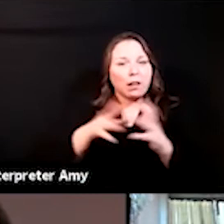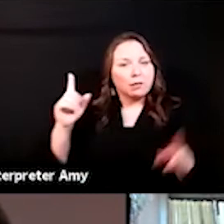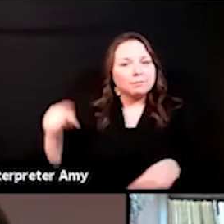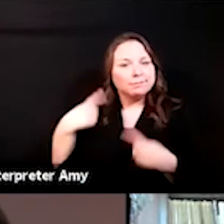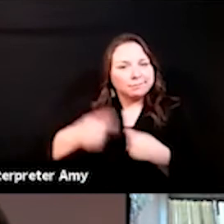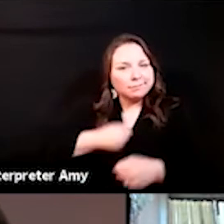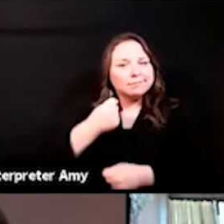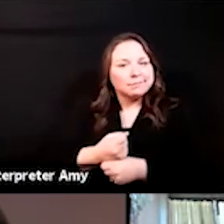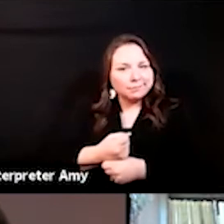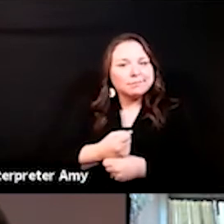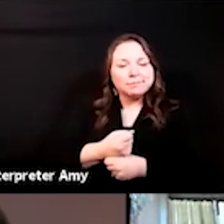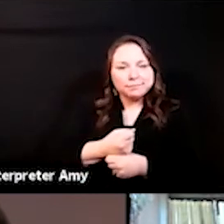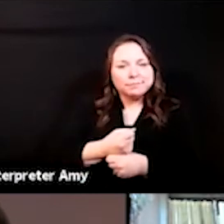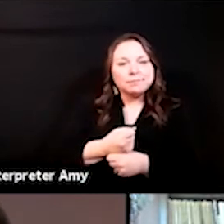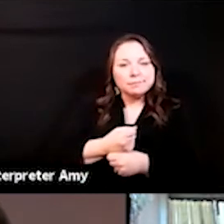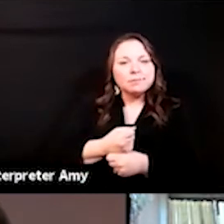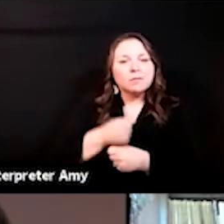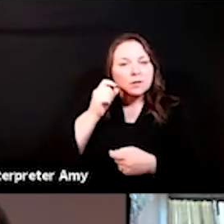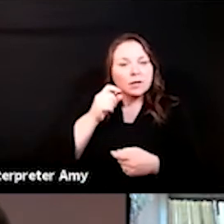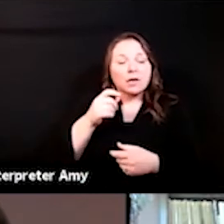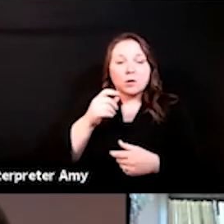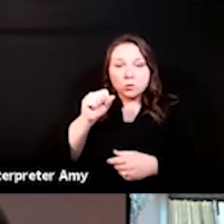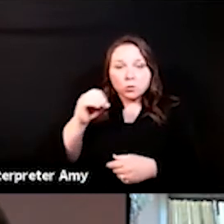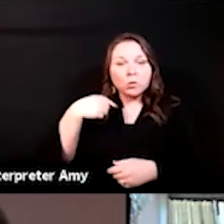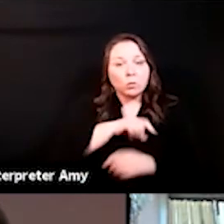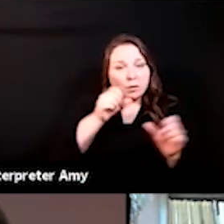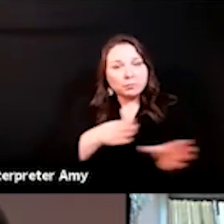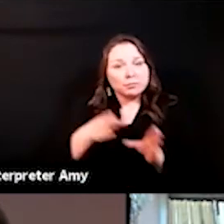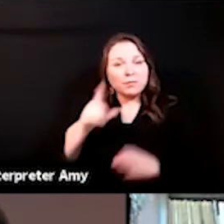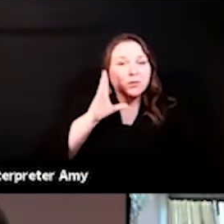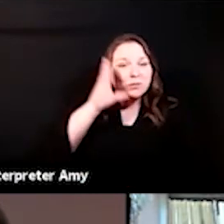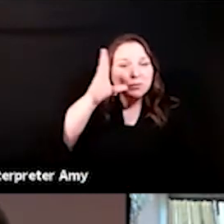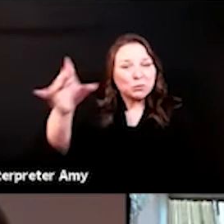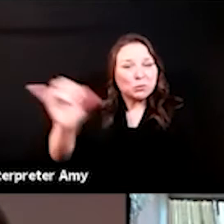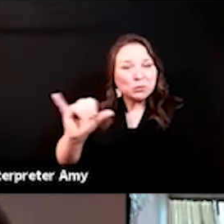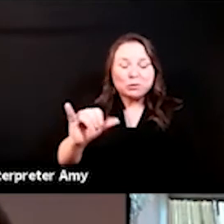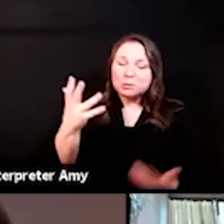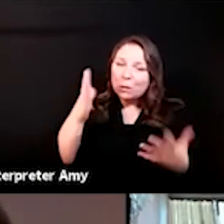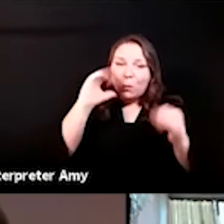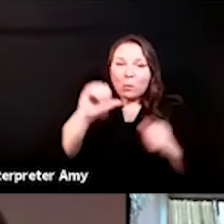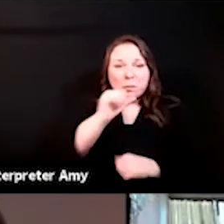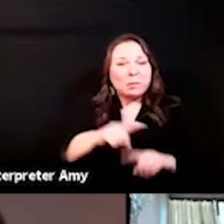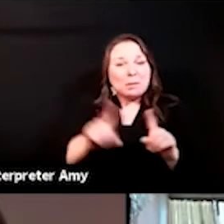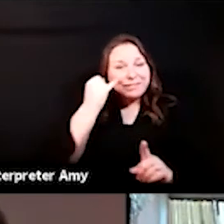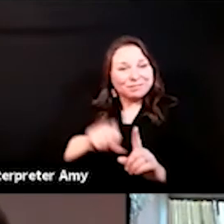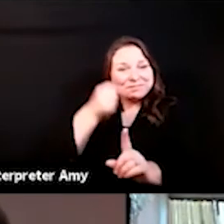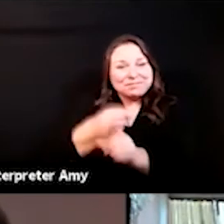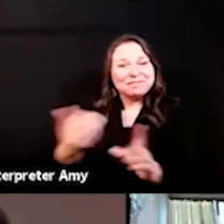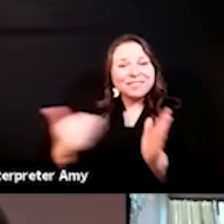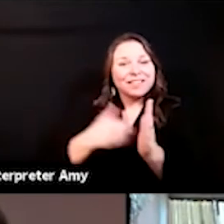THERE ARE A LOT OF LESSONS FOR US ON THESE FRONTS IN PREPARATION FOR ANYTHING THAT HAPPENS IN THE FUTURE. HEAVEN FORBID, BUT IF IT DOES, WE SHOULD BE READY FOR IT.